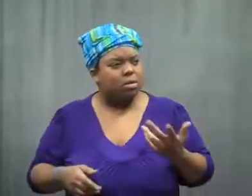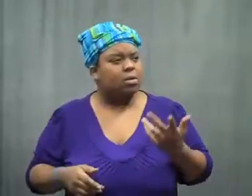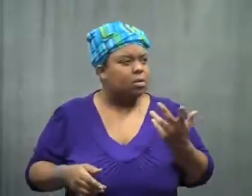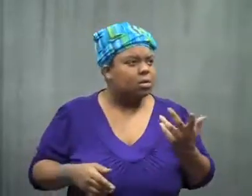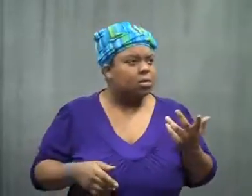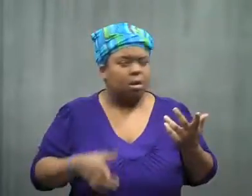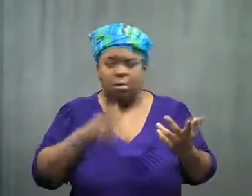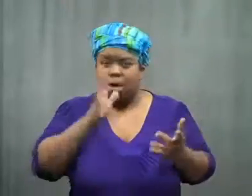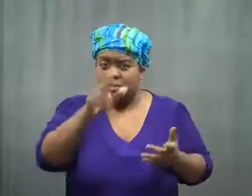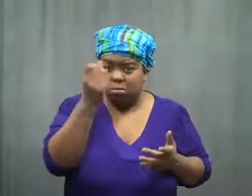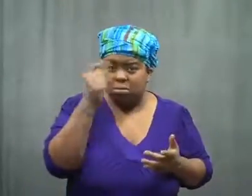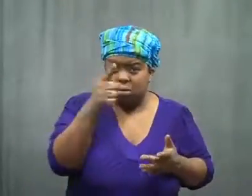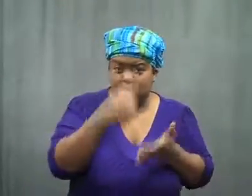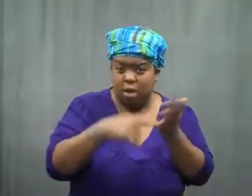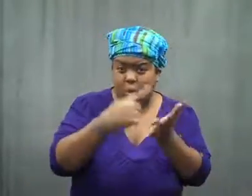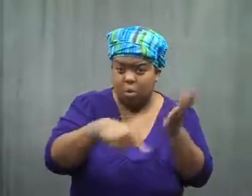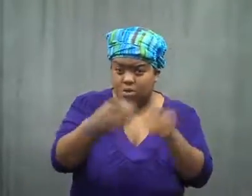I digested that, then she said, "You know, that's what you get!"